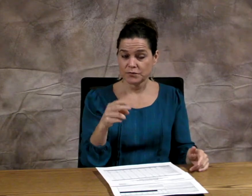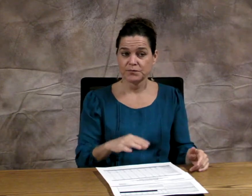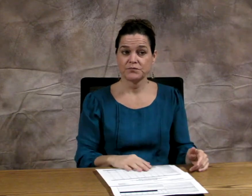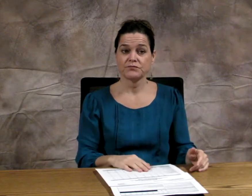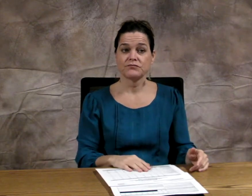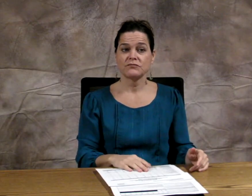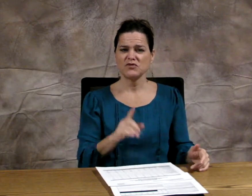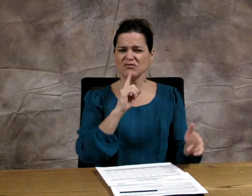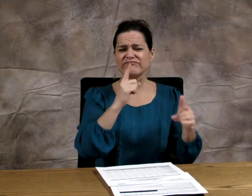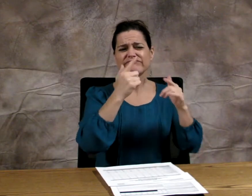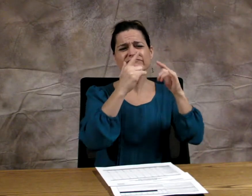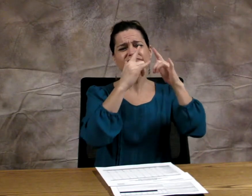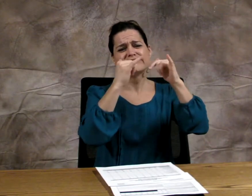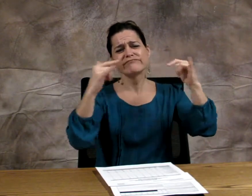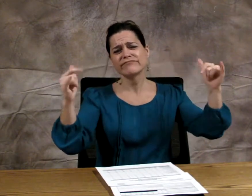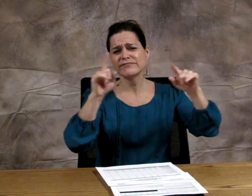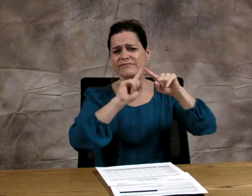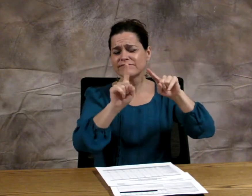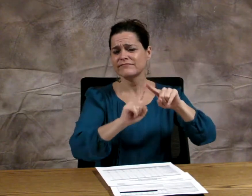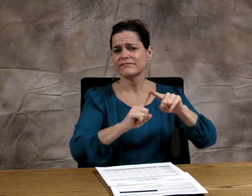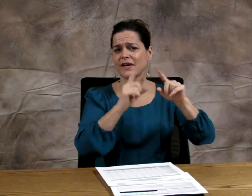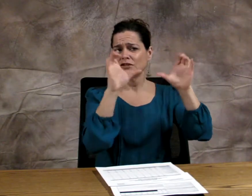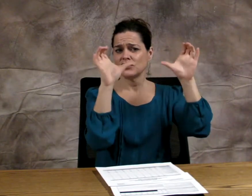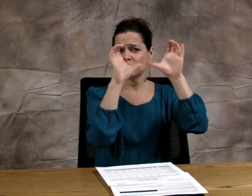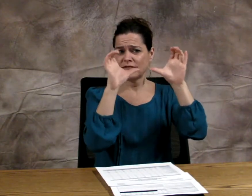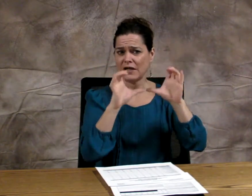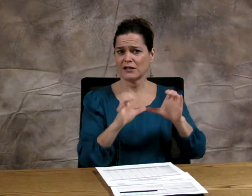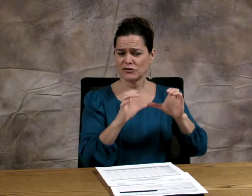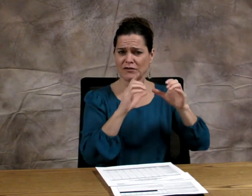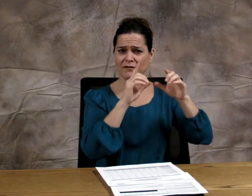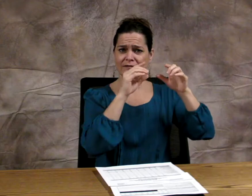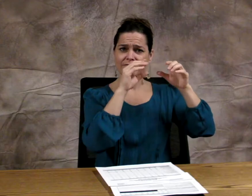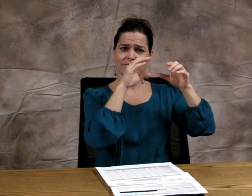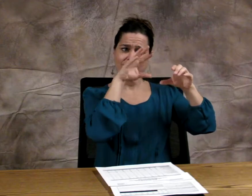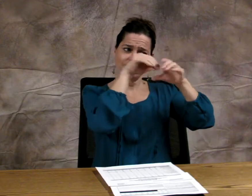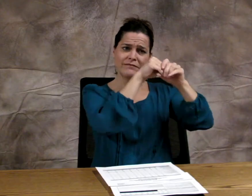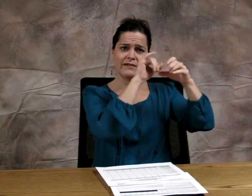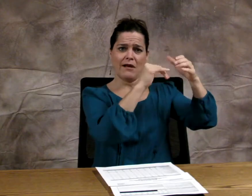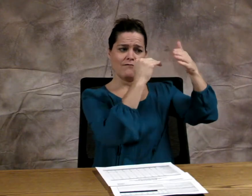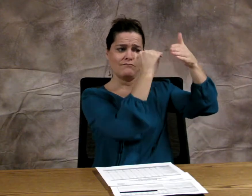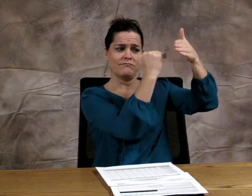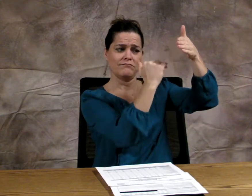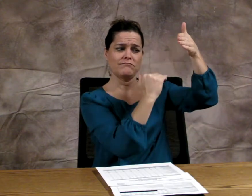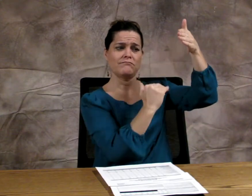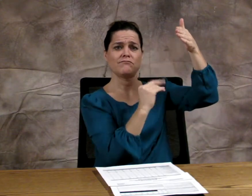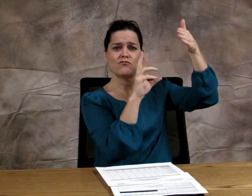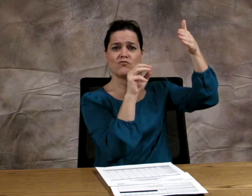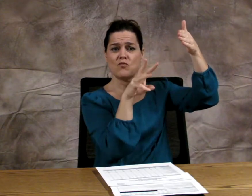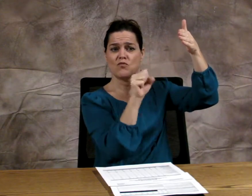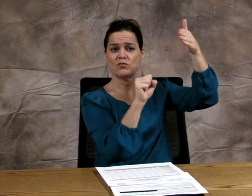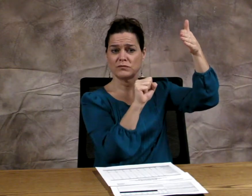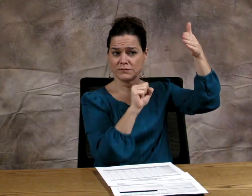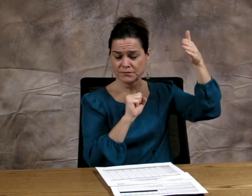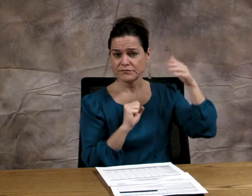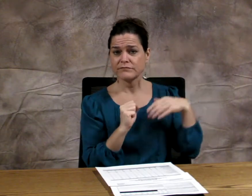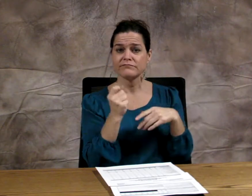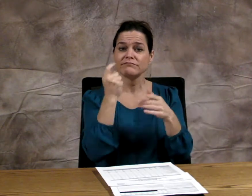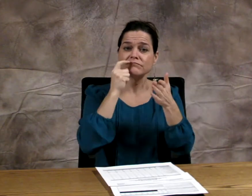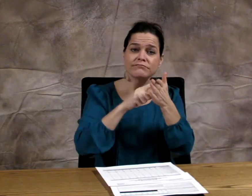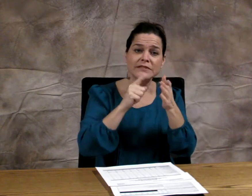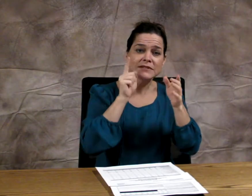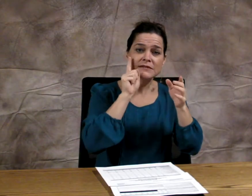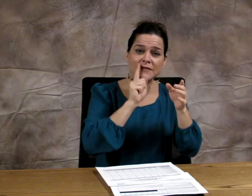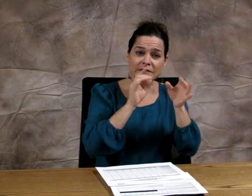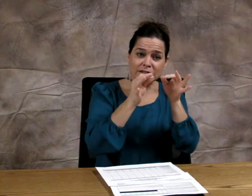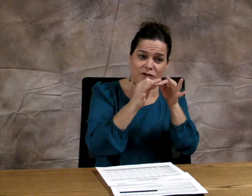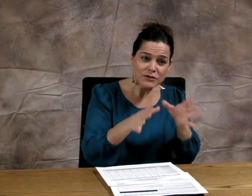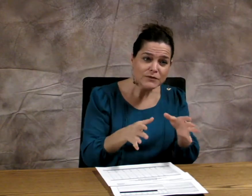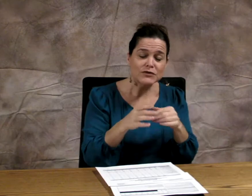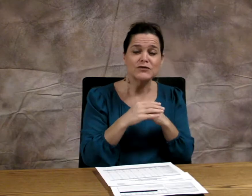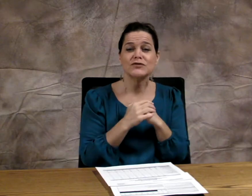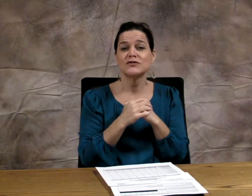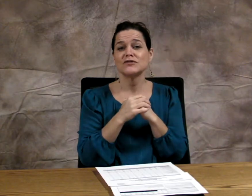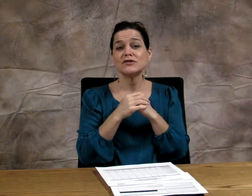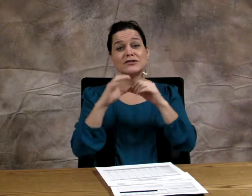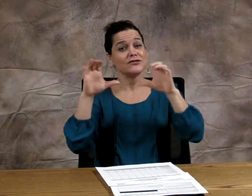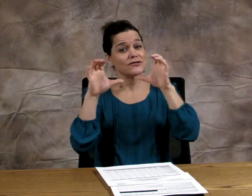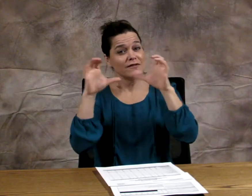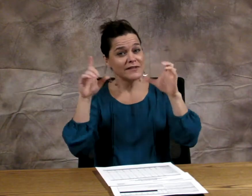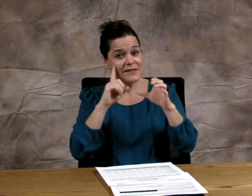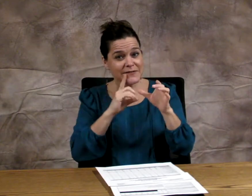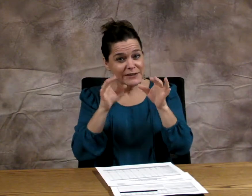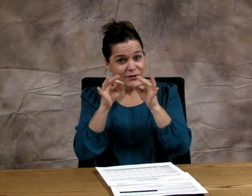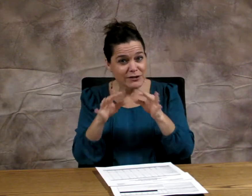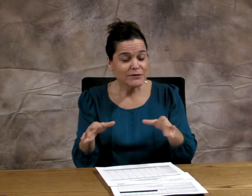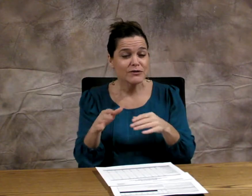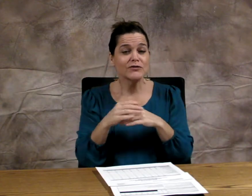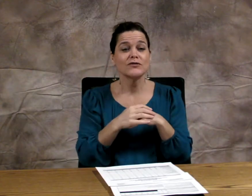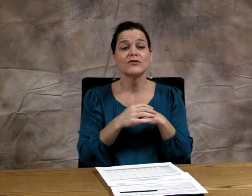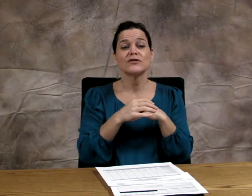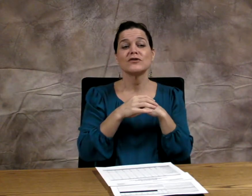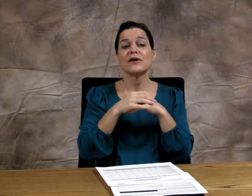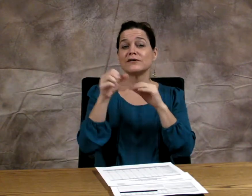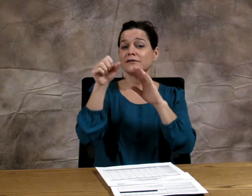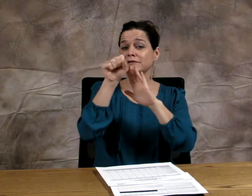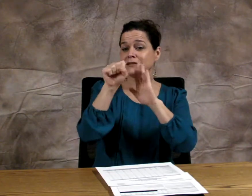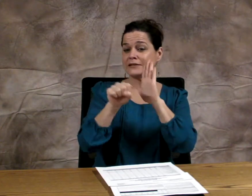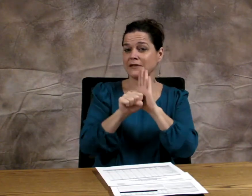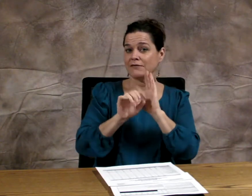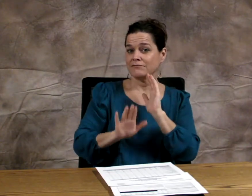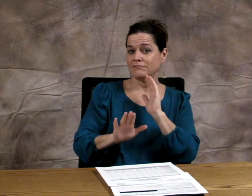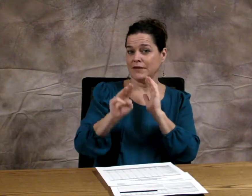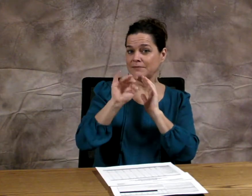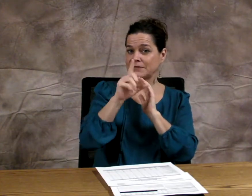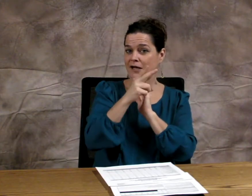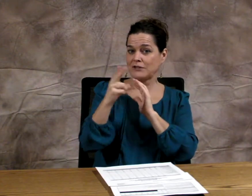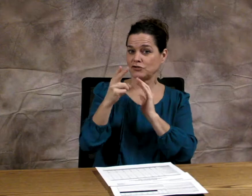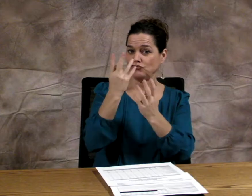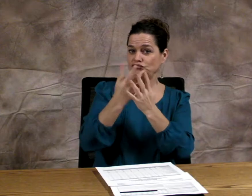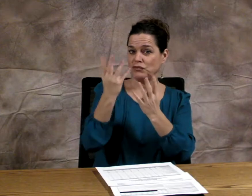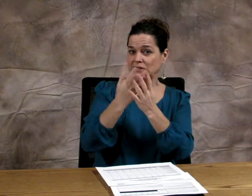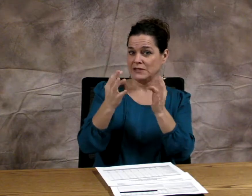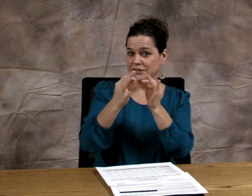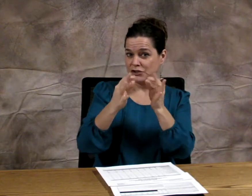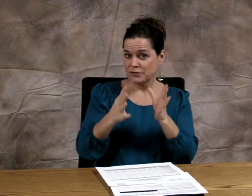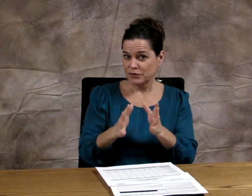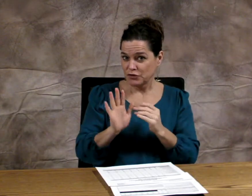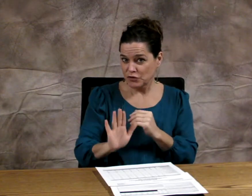There are various certifications represented within the rows, Deaf Interpreters, CDIs MCDHH